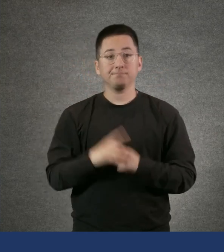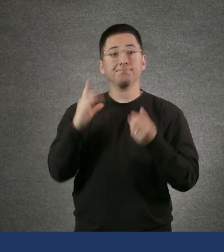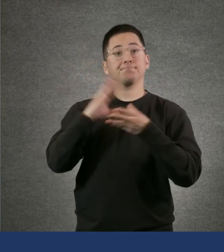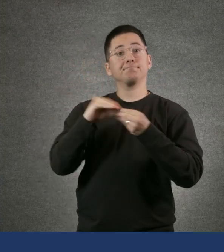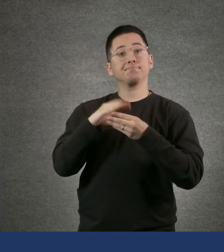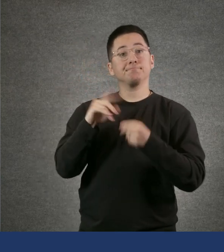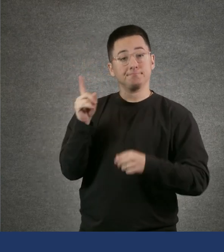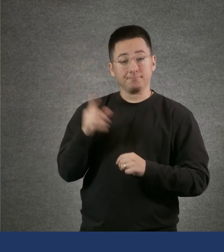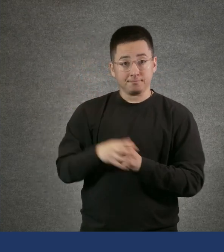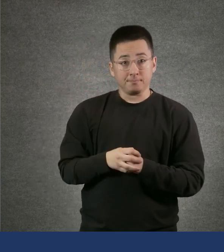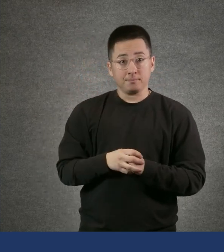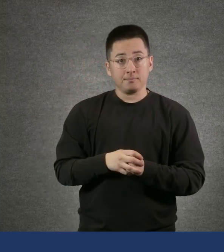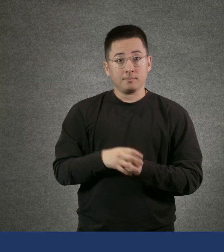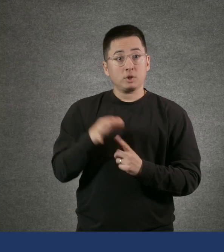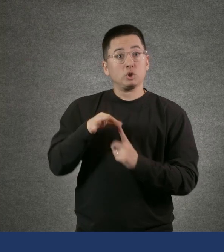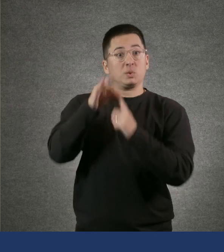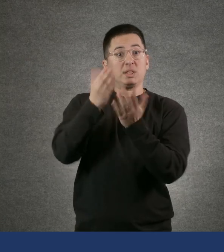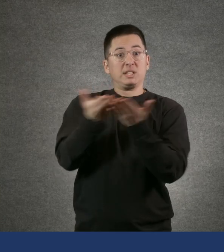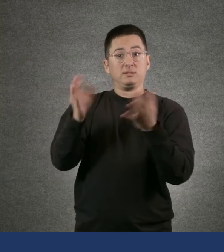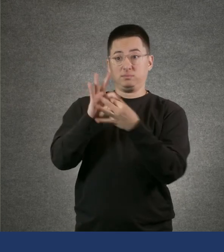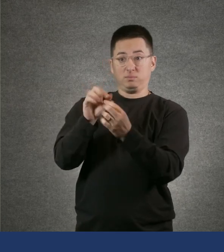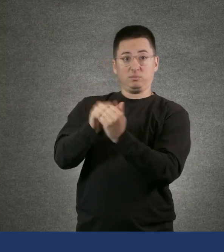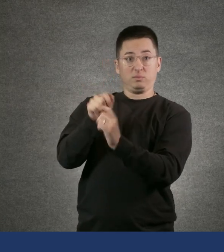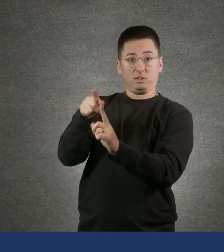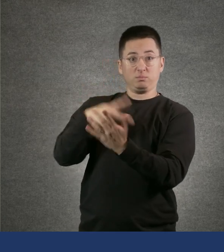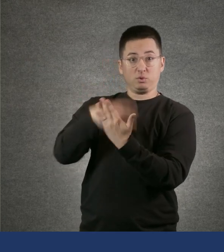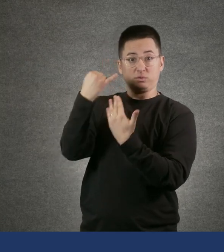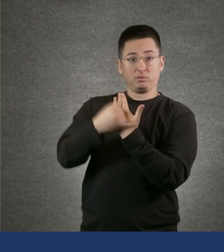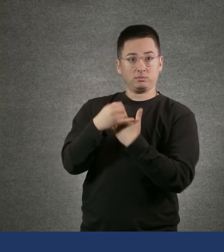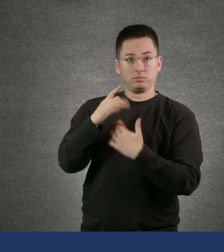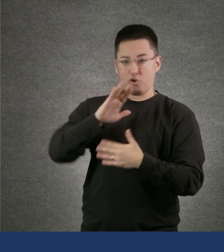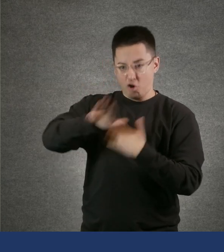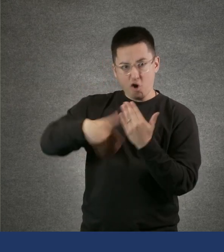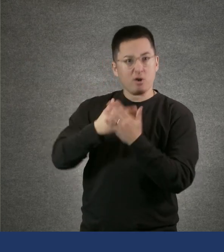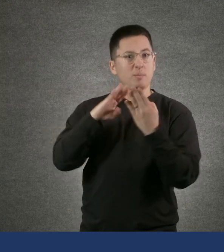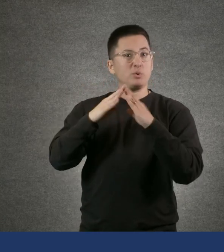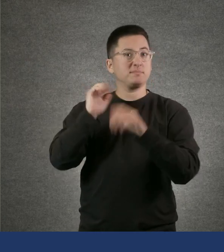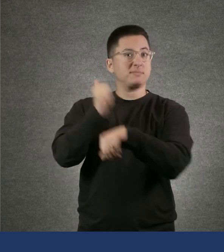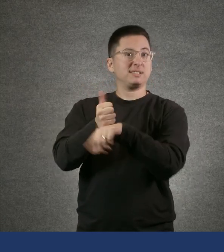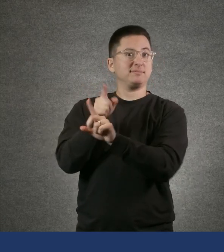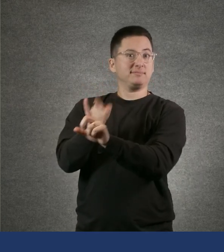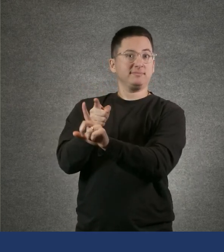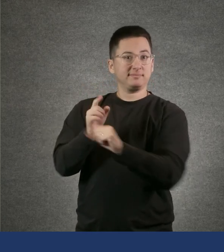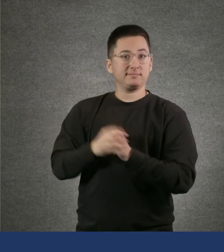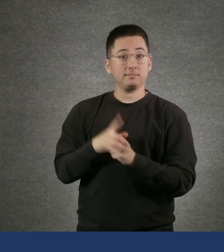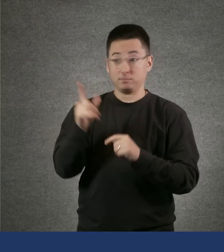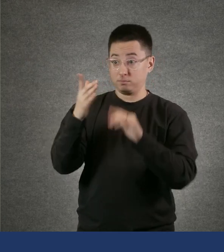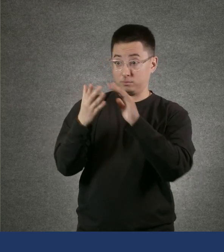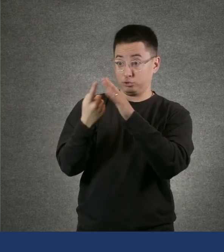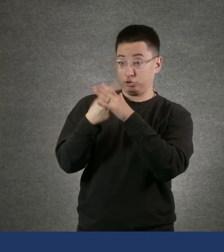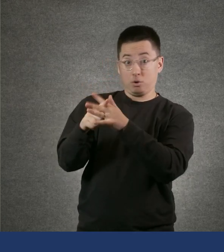is that it's all community-based. When they started the operation, they went to the community